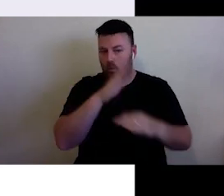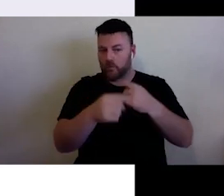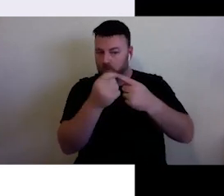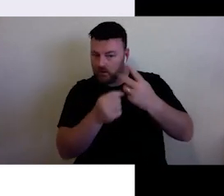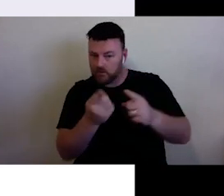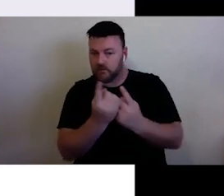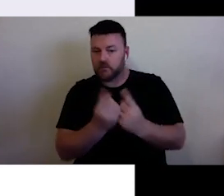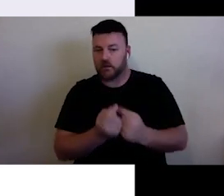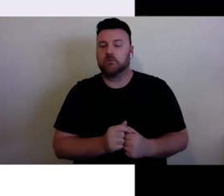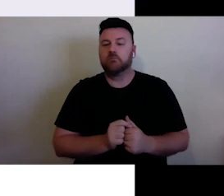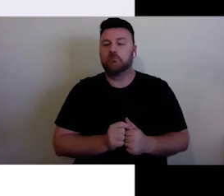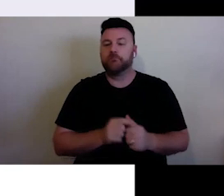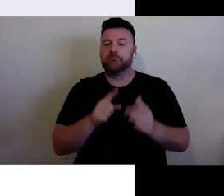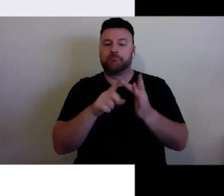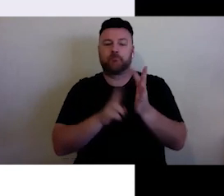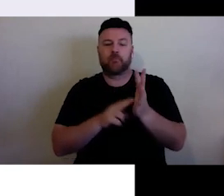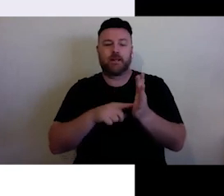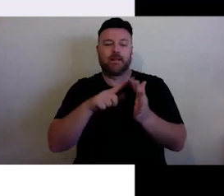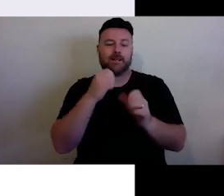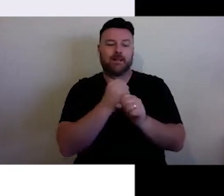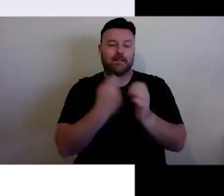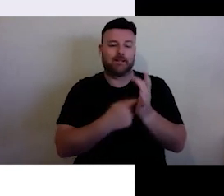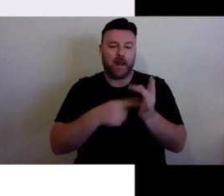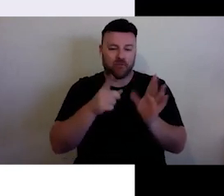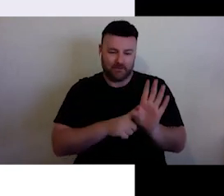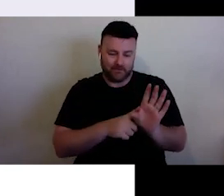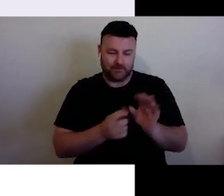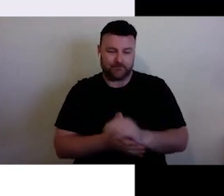and attribution and right against false attribution. But then